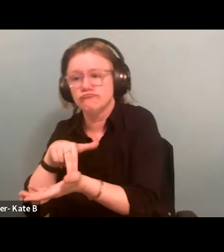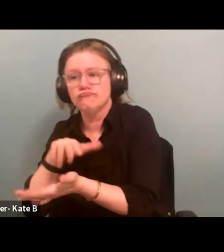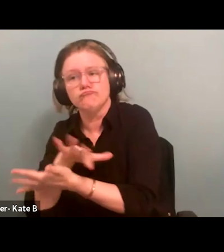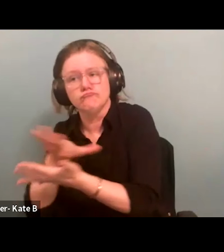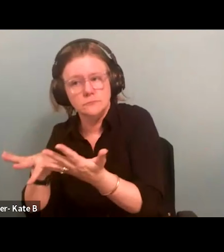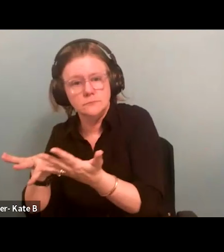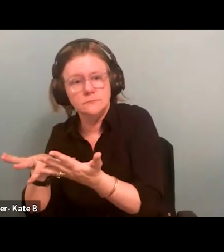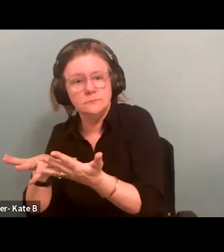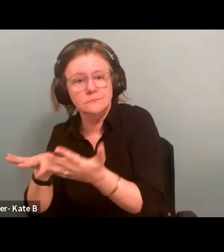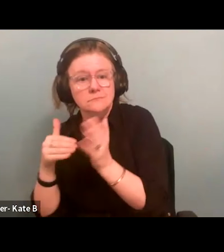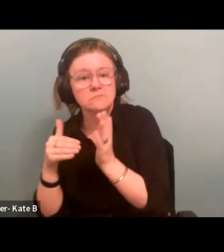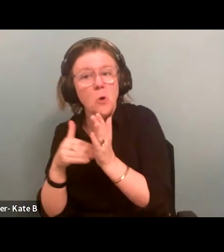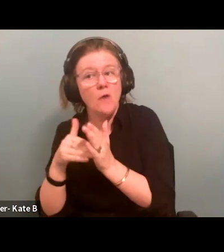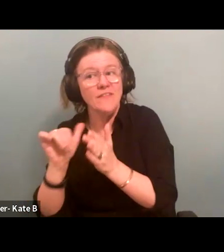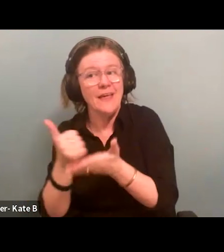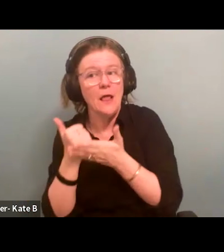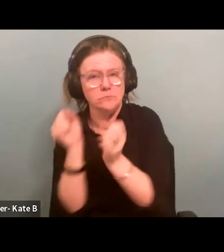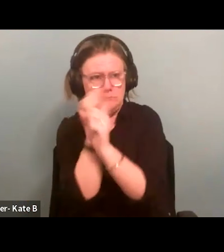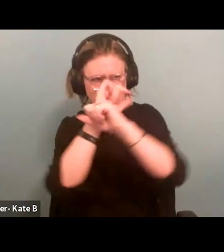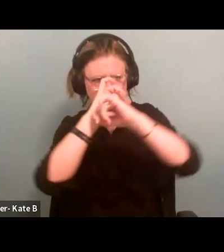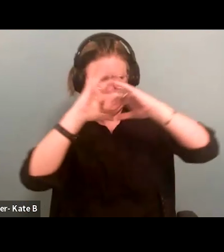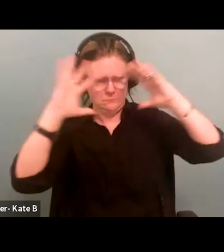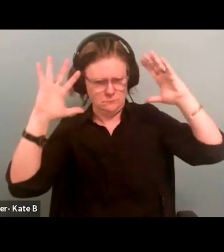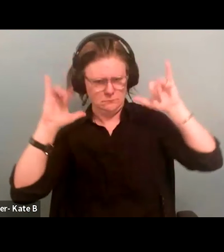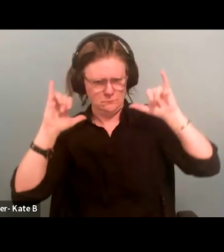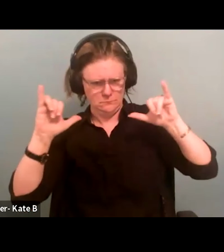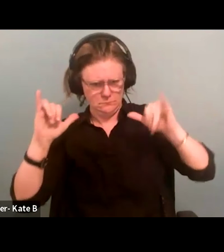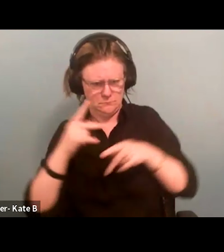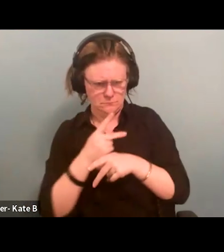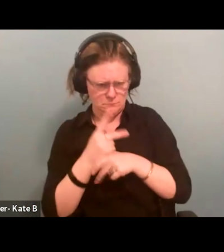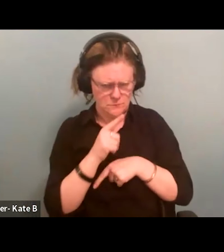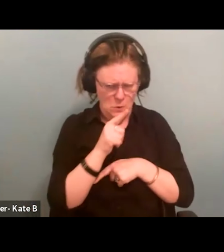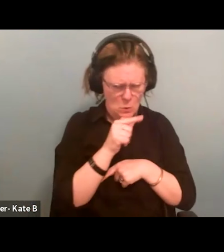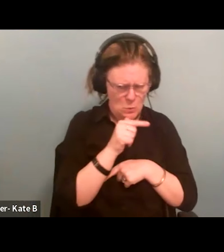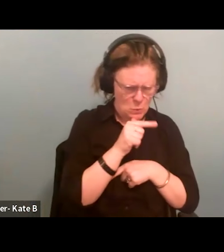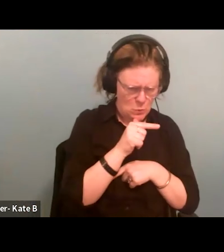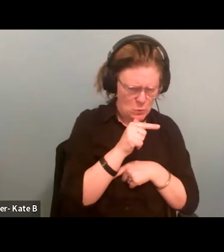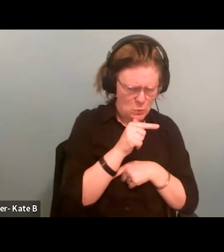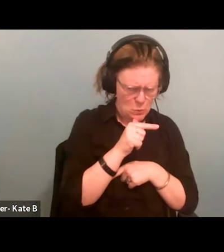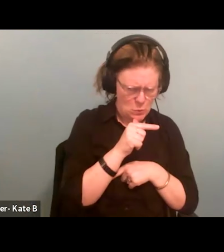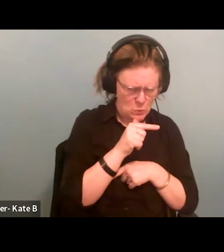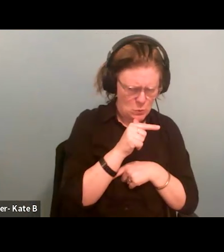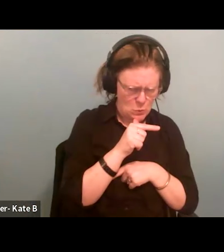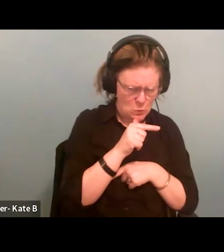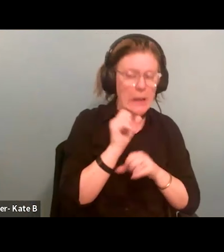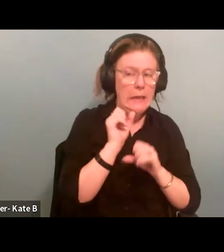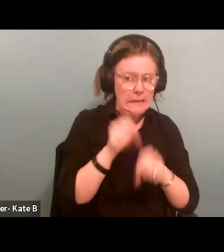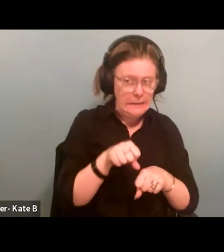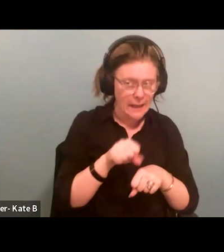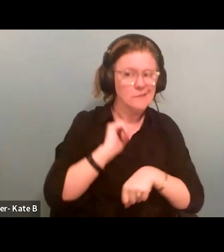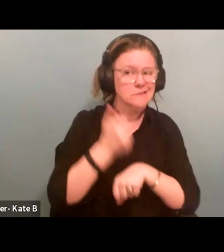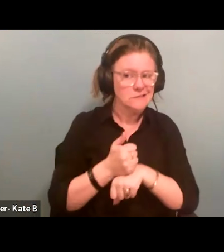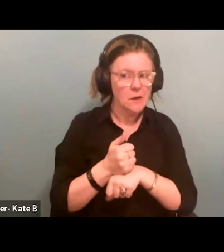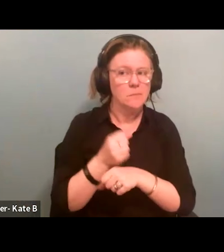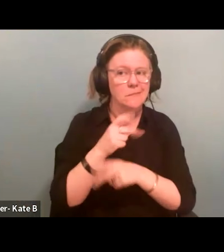And a lot of times that helps with identifying who can be a part of their care plan going forward.